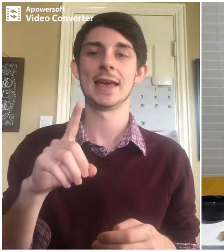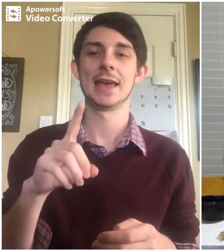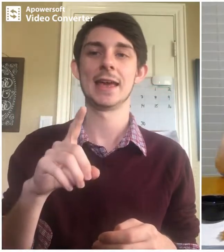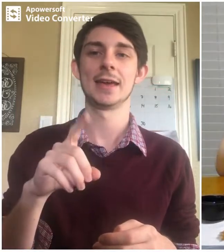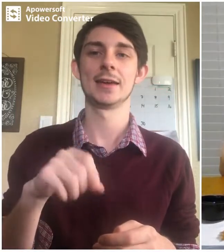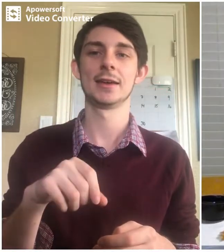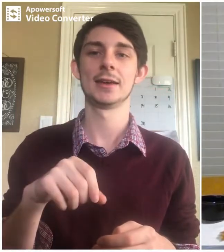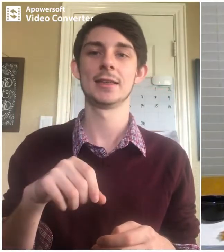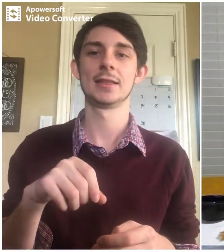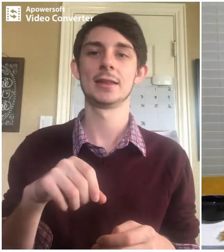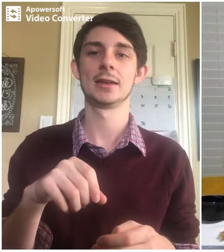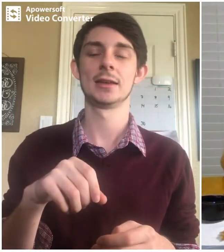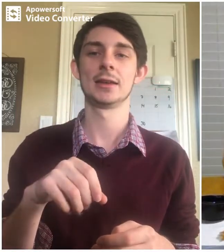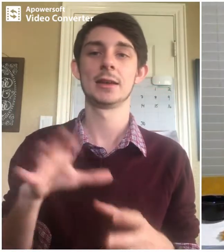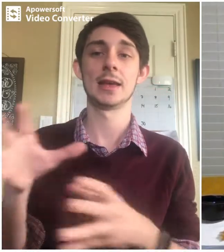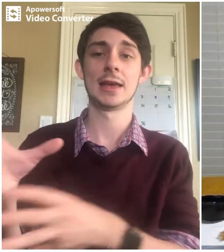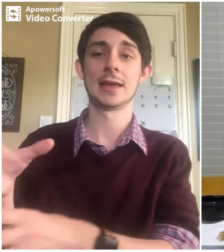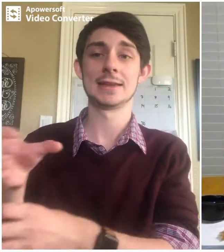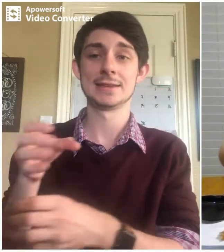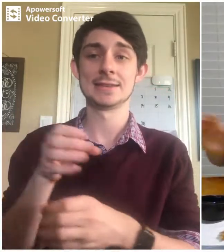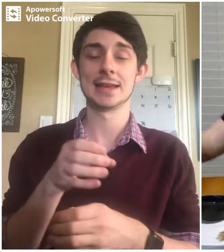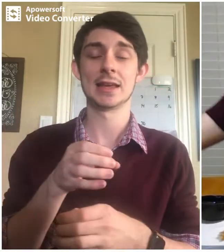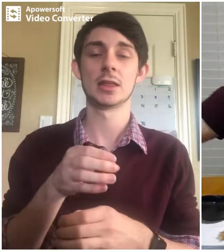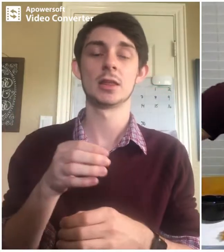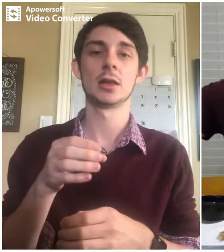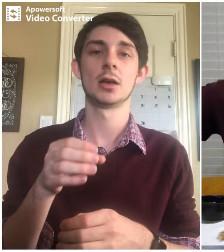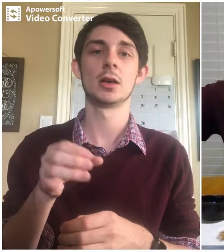oil, water, and soap mixture and you're going to do the same thing. You're going